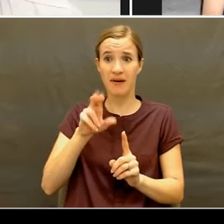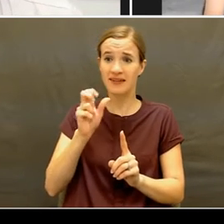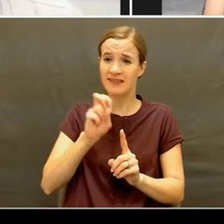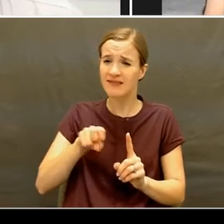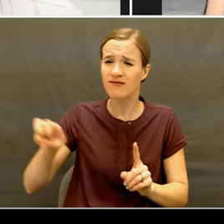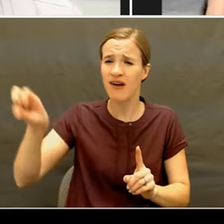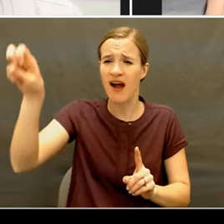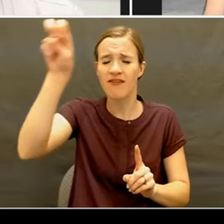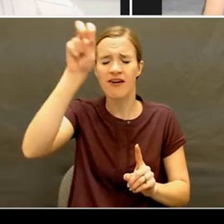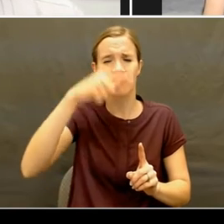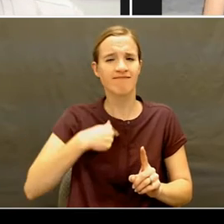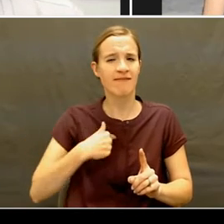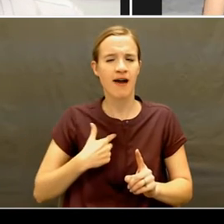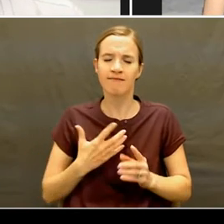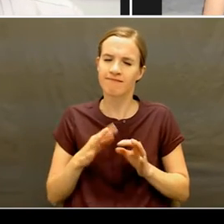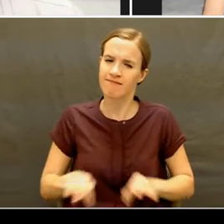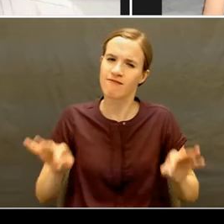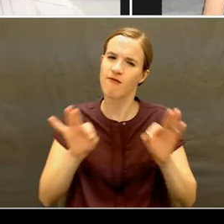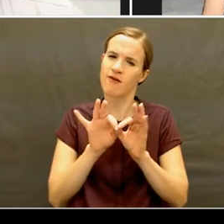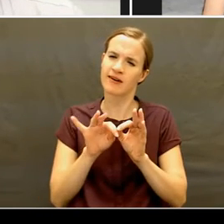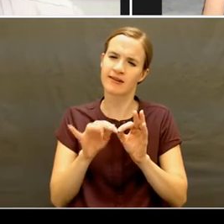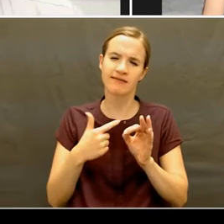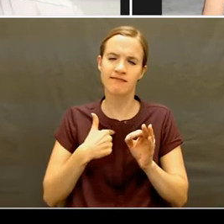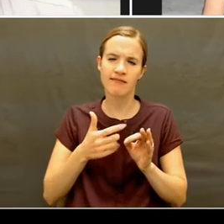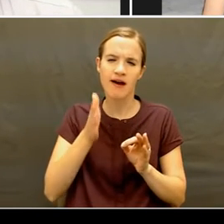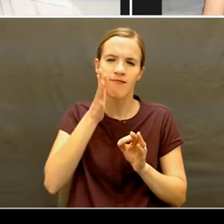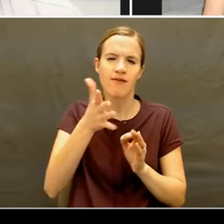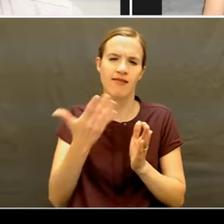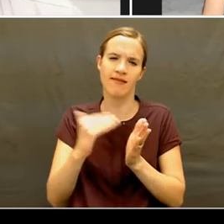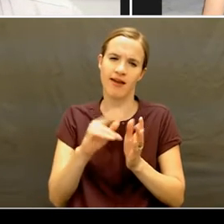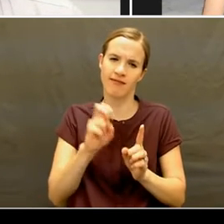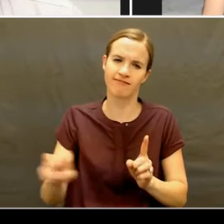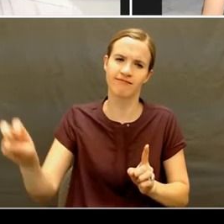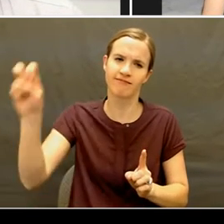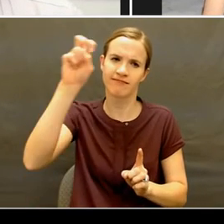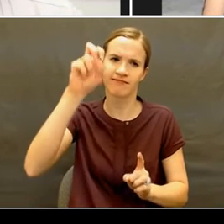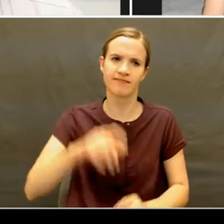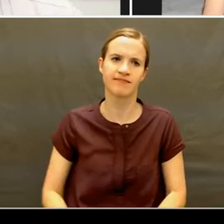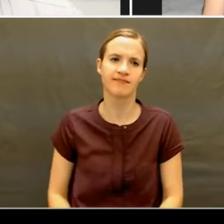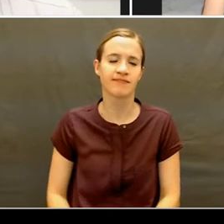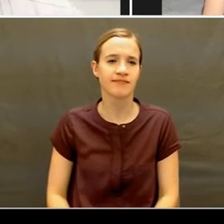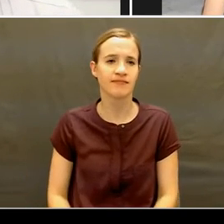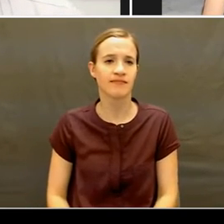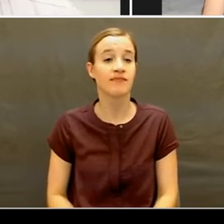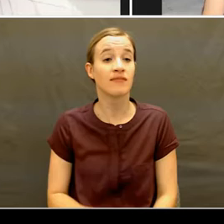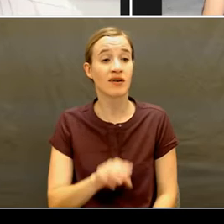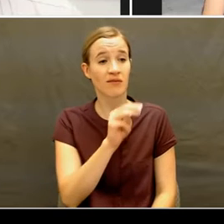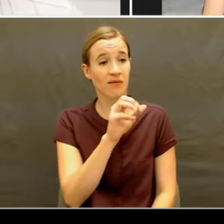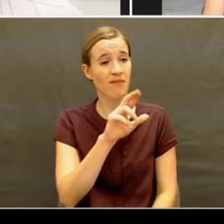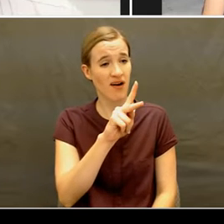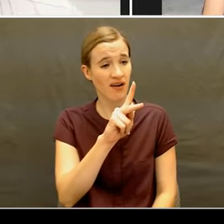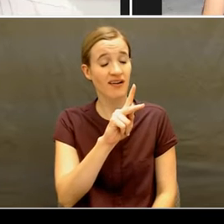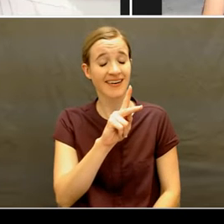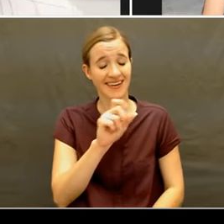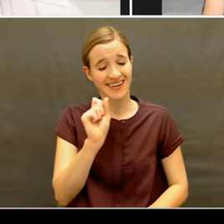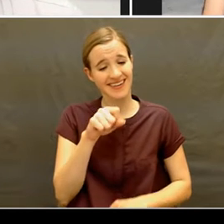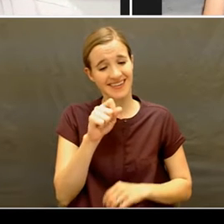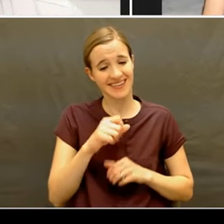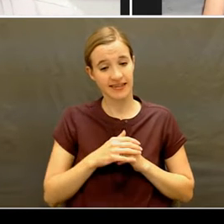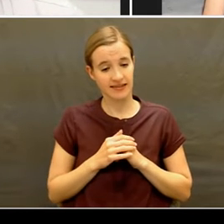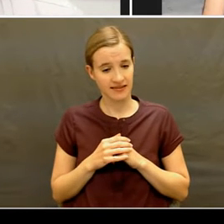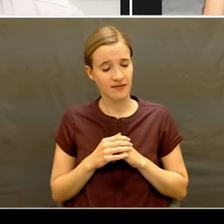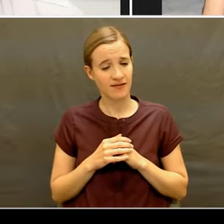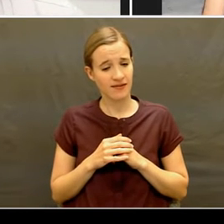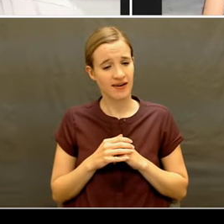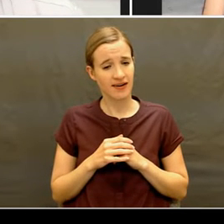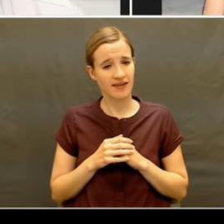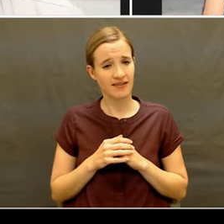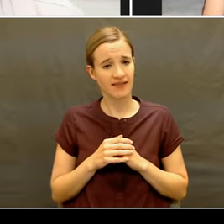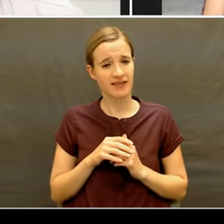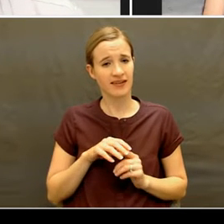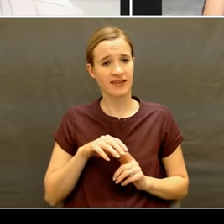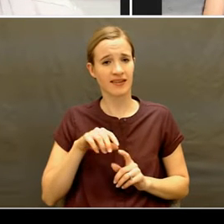Mark: Well, it's a powerful, powerful image and just that sense of people being willing to get out